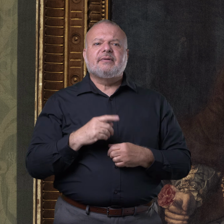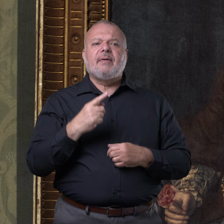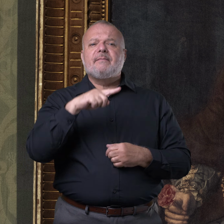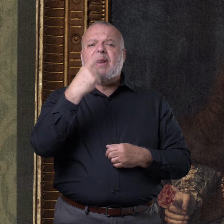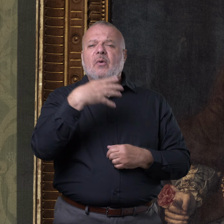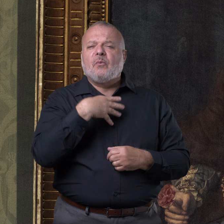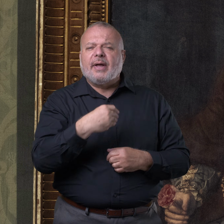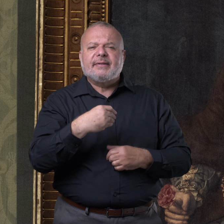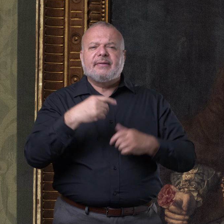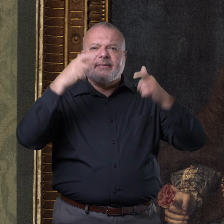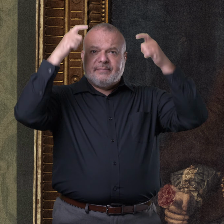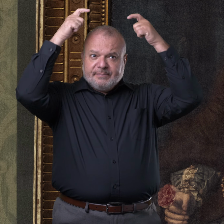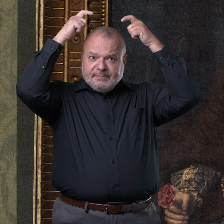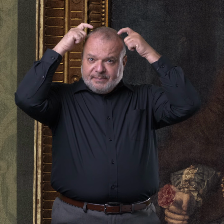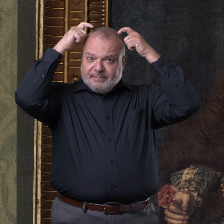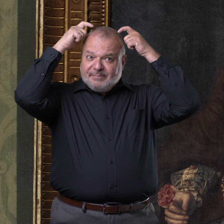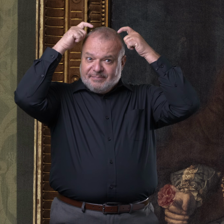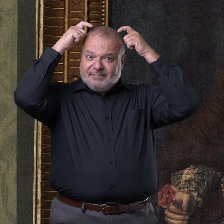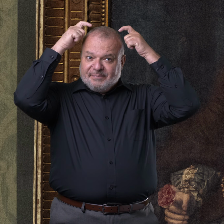back tight behind her ears.